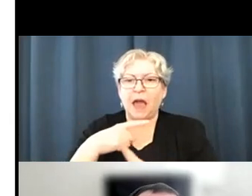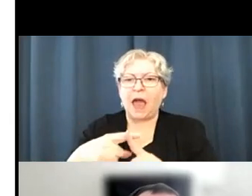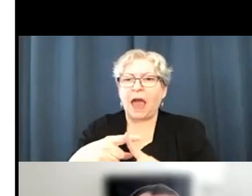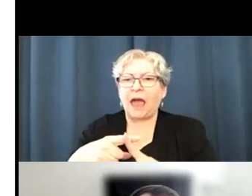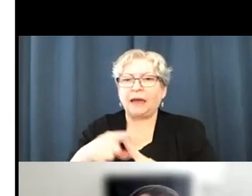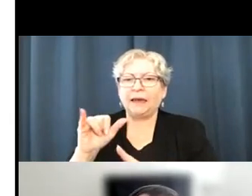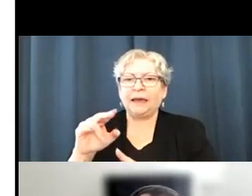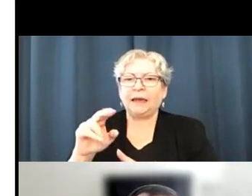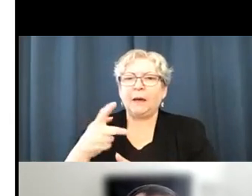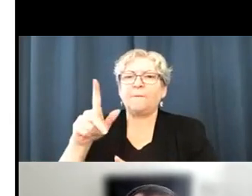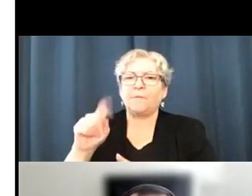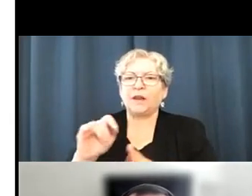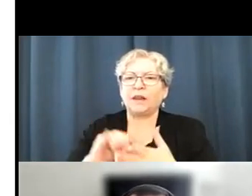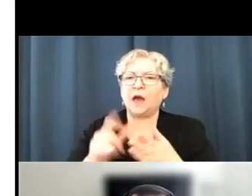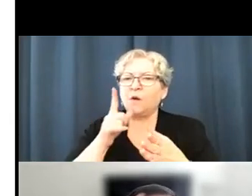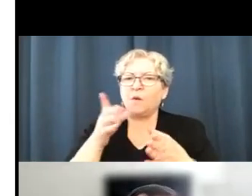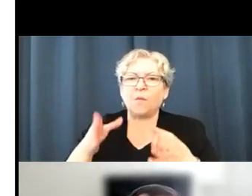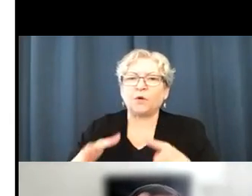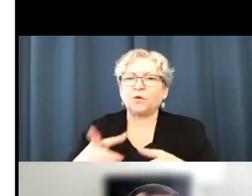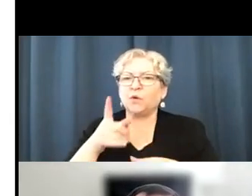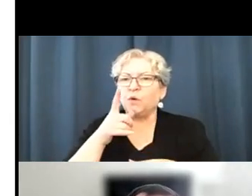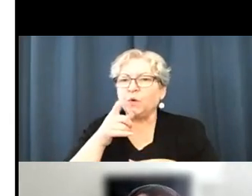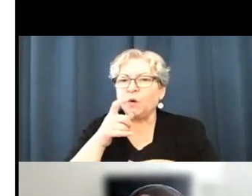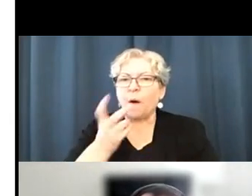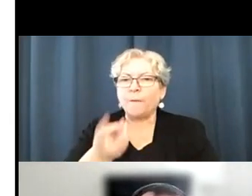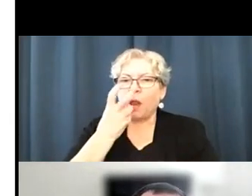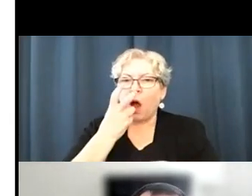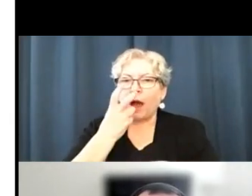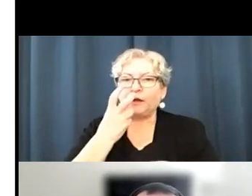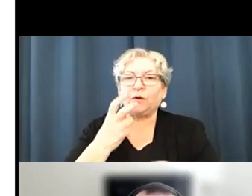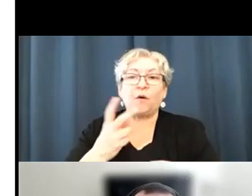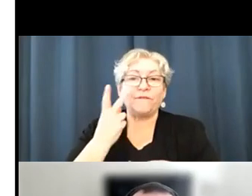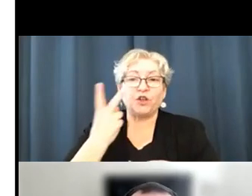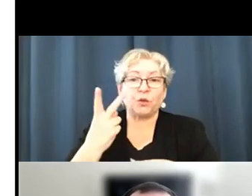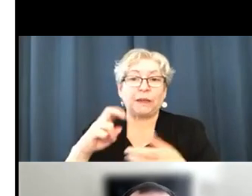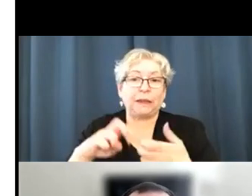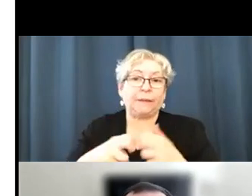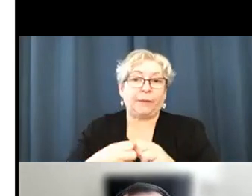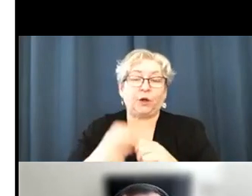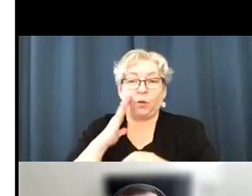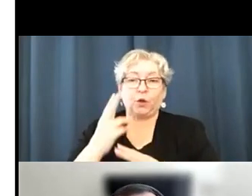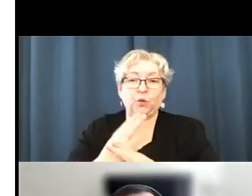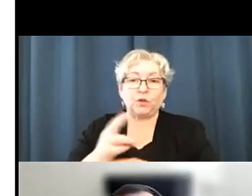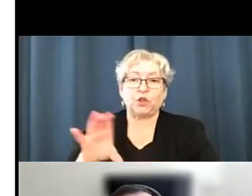That's how somebody who is blind or visually impaired will use a computer. And so, this is really important